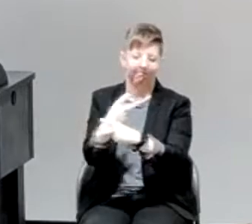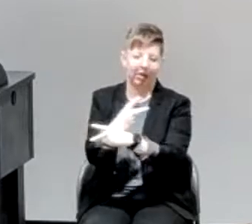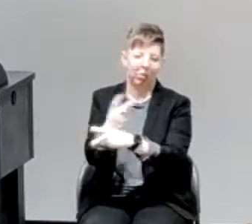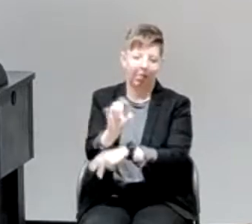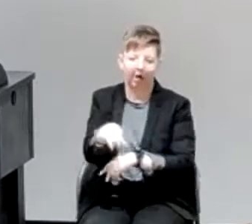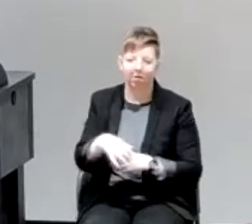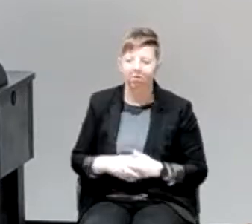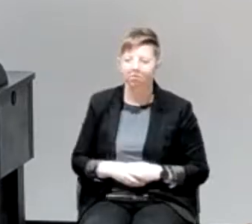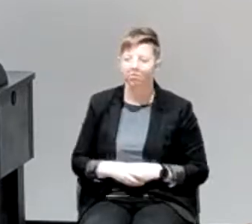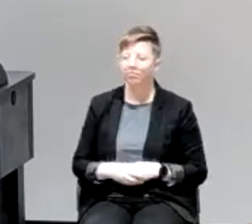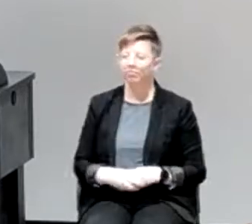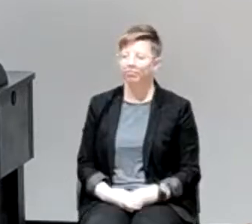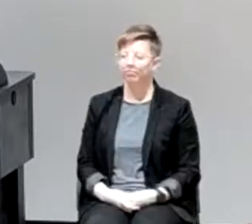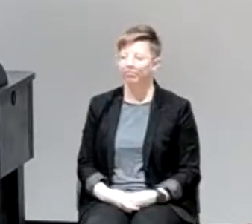now is how fast can our systems catch up?